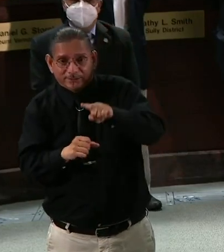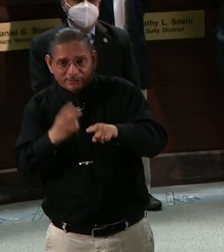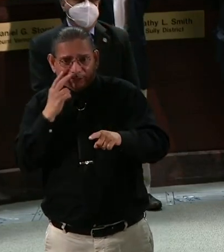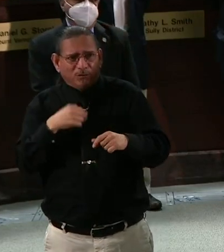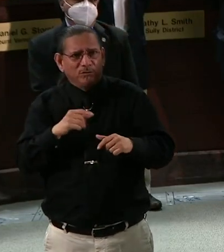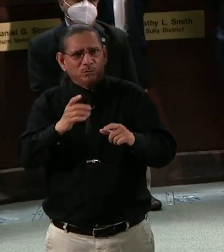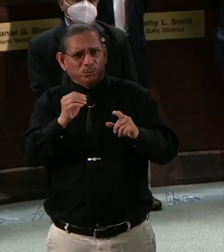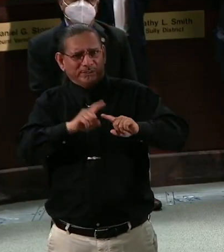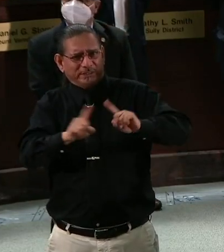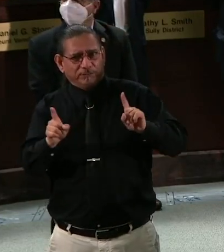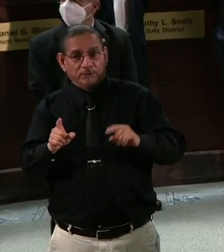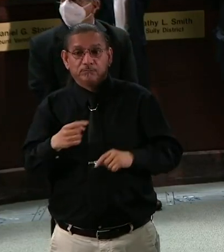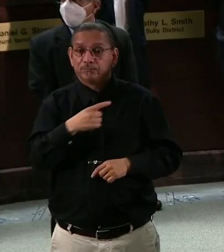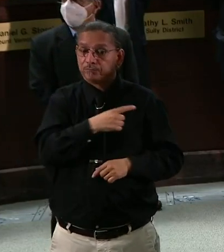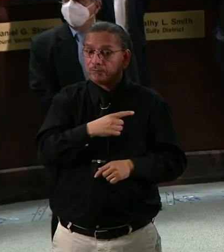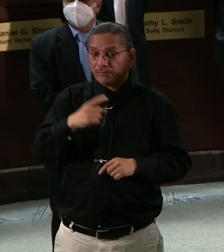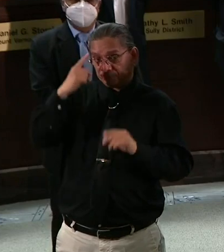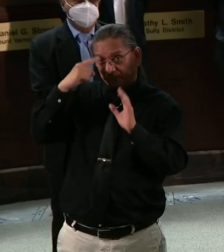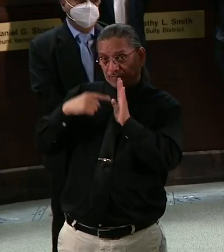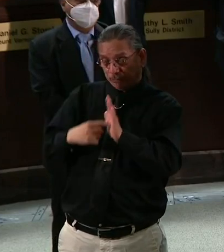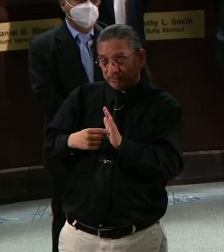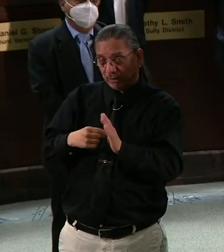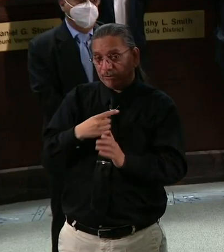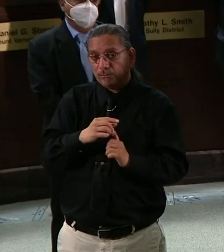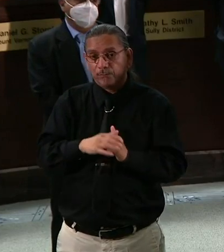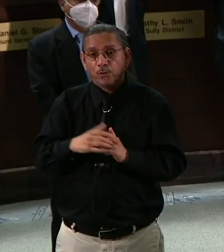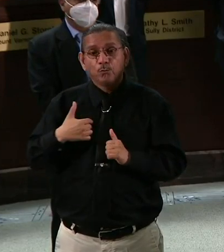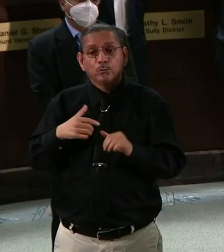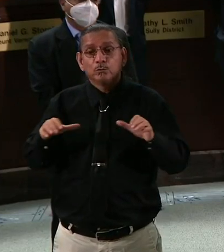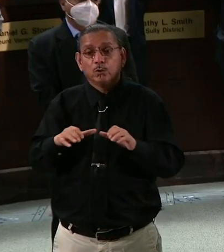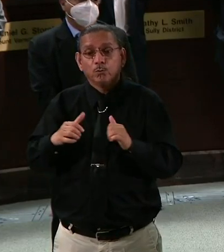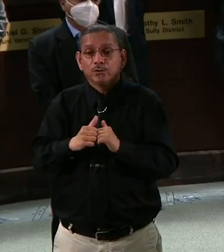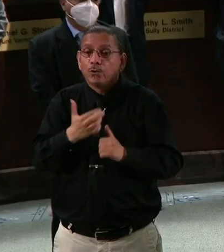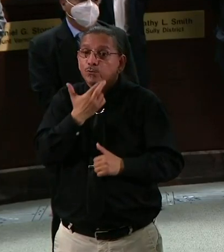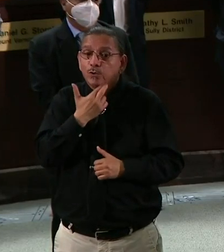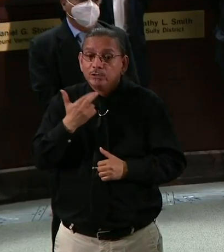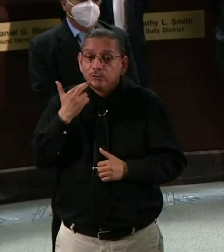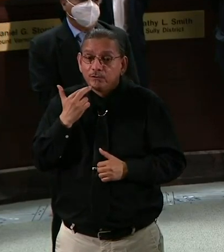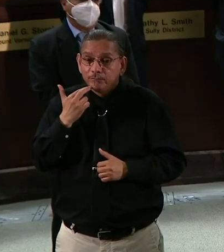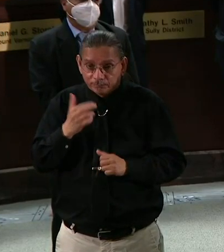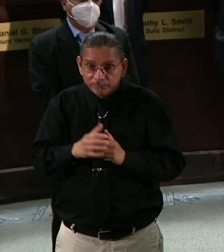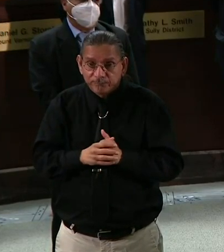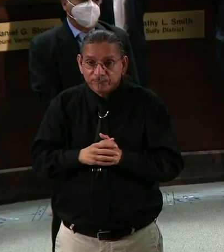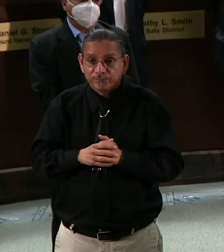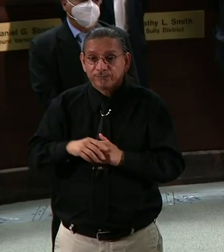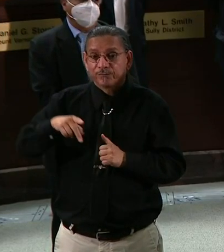ARE YOU STUDYING THE SEEING WITH THOSE OTHER AREAS THAT YOU WANT TO MAKE SURE THAT WE CAN.